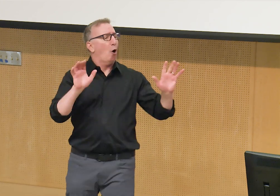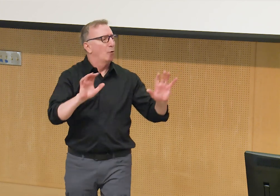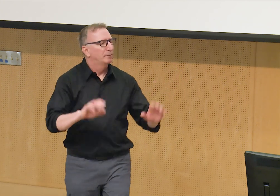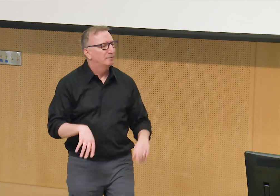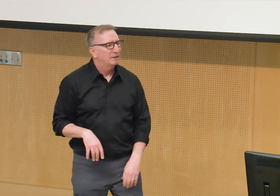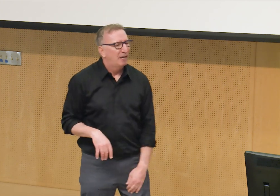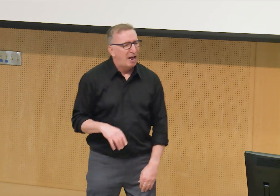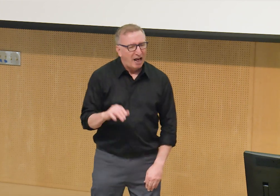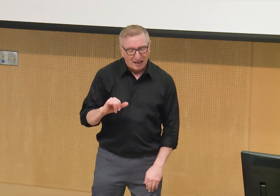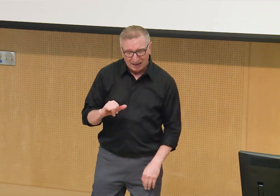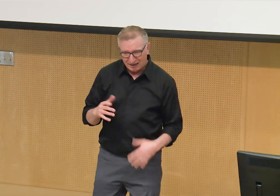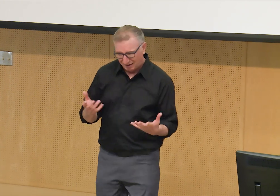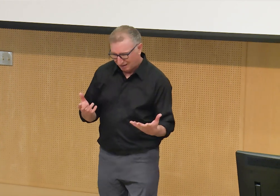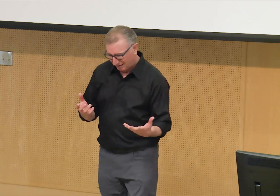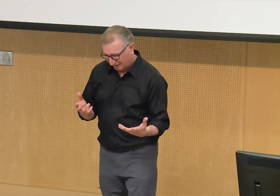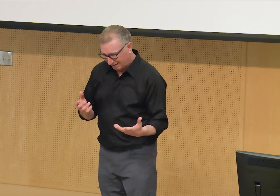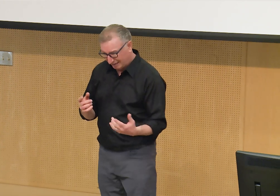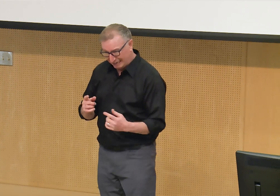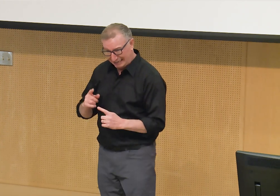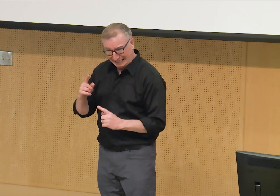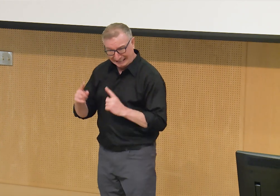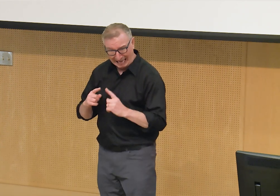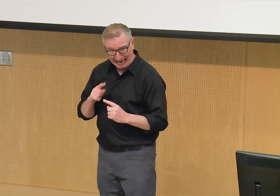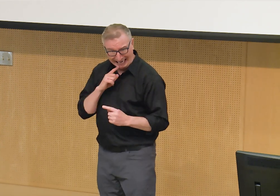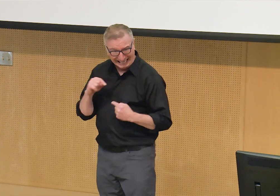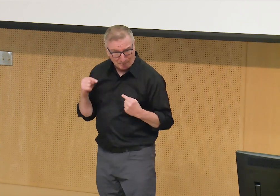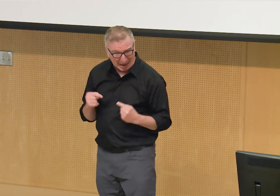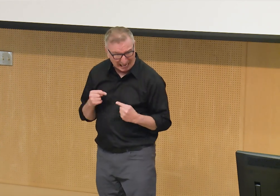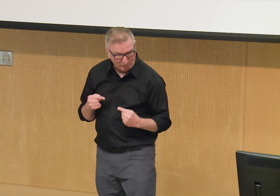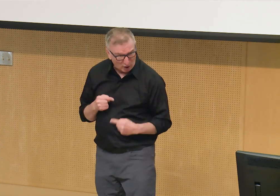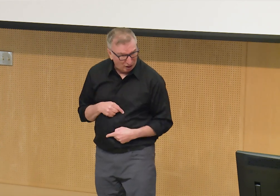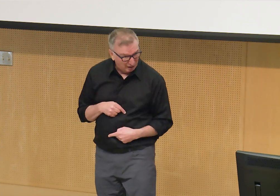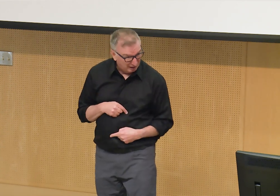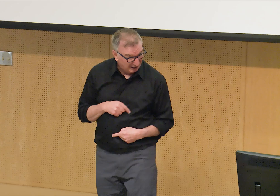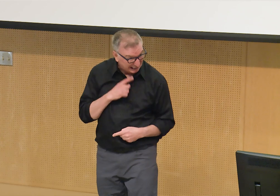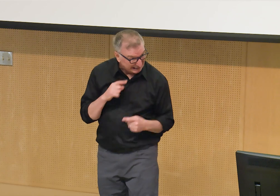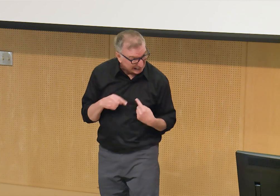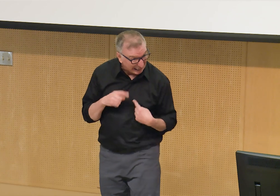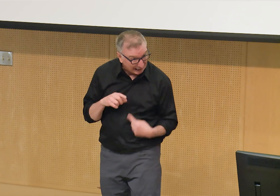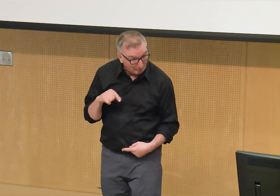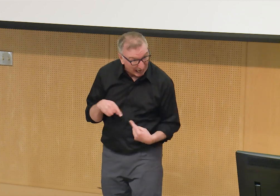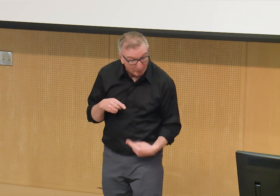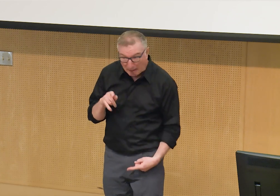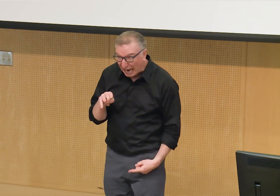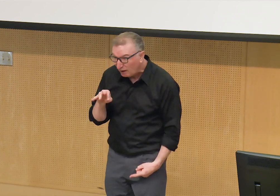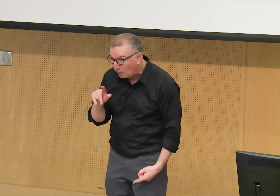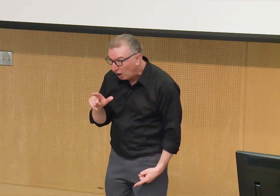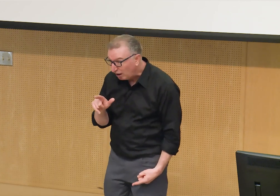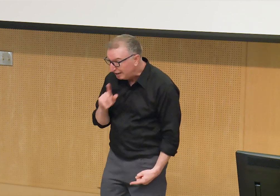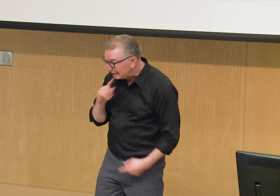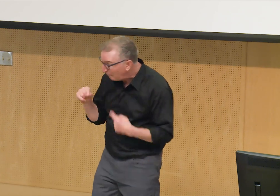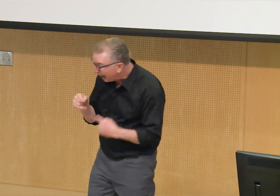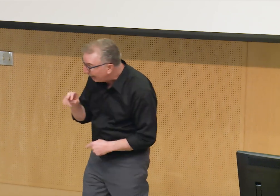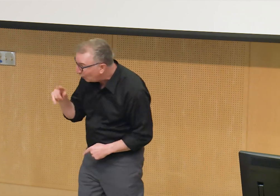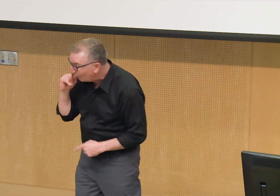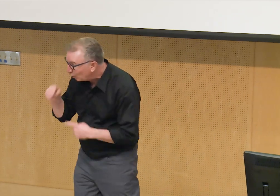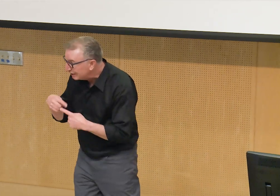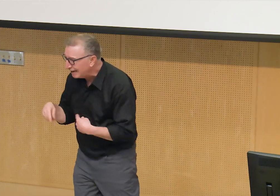and then if a Deaf person, you know, decided to ask about sign language, they might say, "Oh, signing is painful for me."